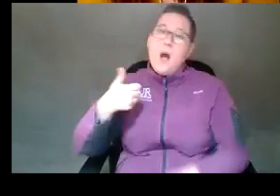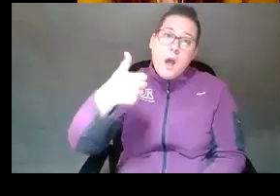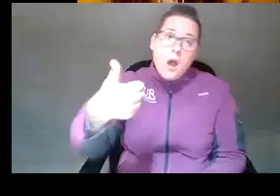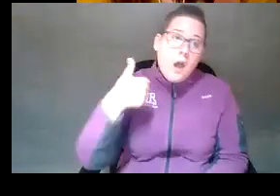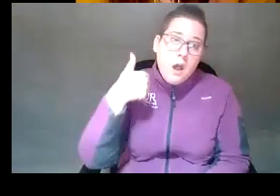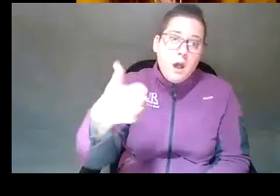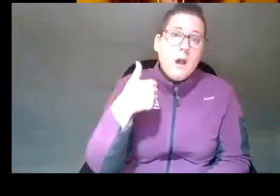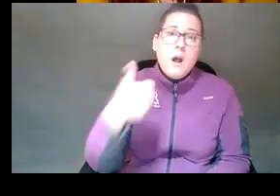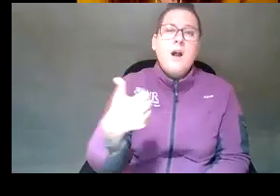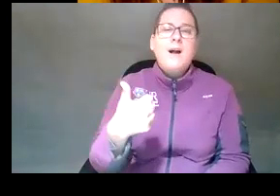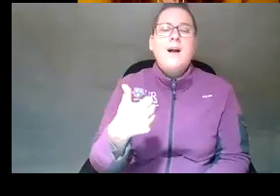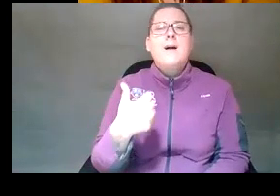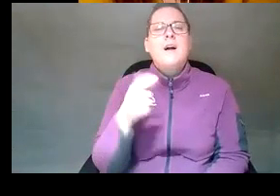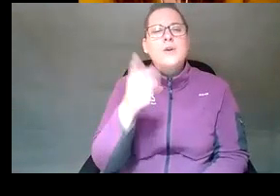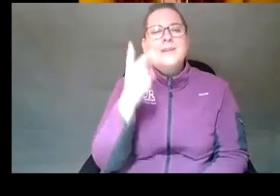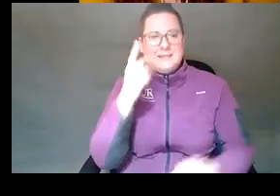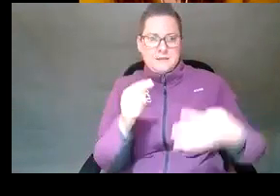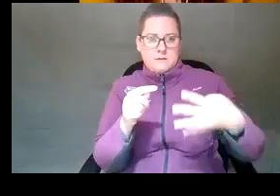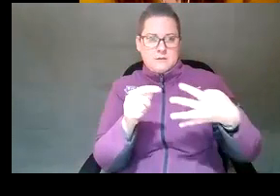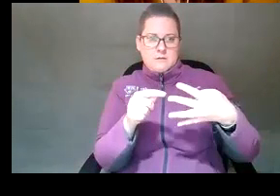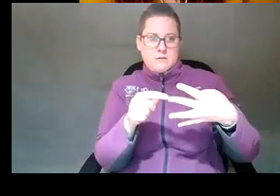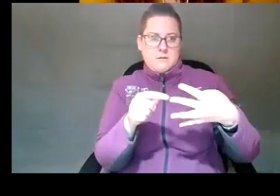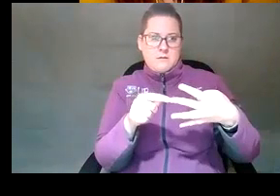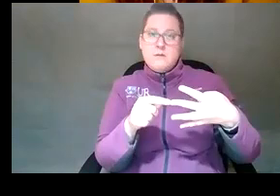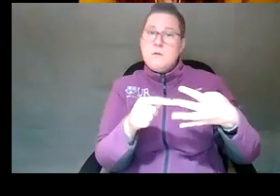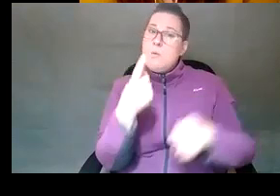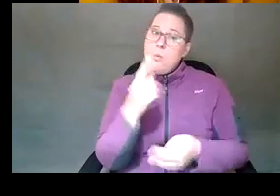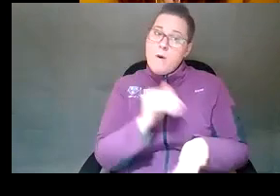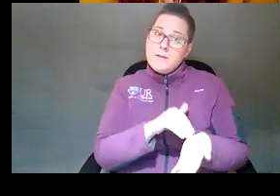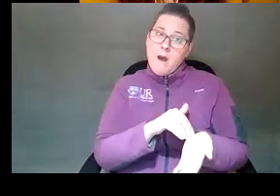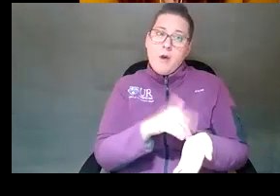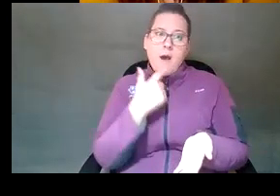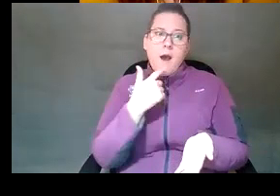as you see in the second bullet one provider noted I've been able to save parent time away